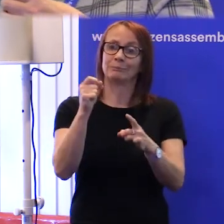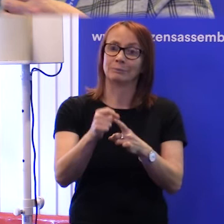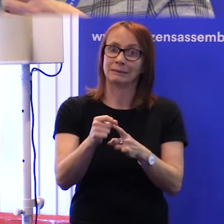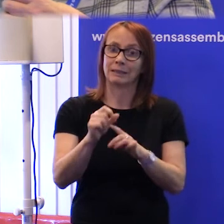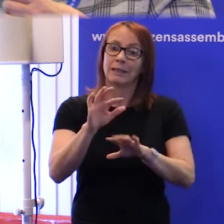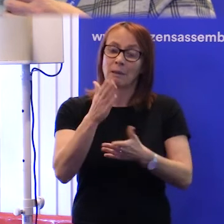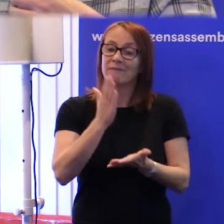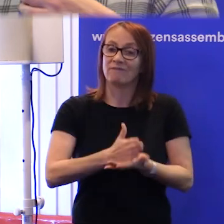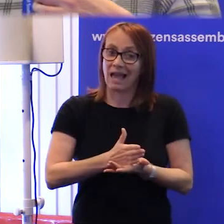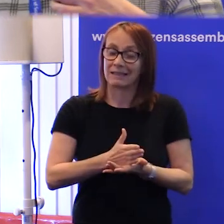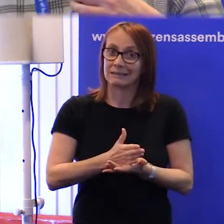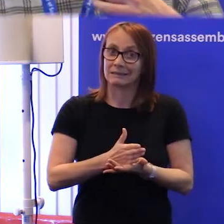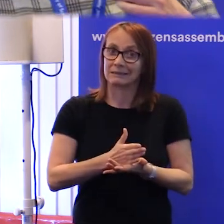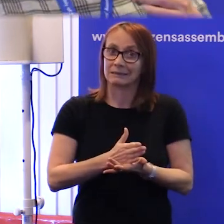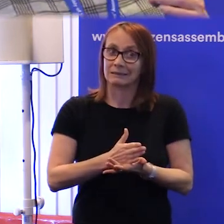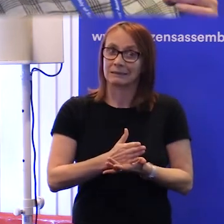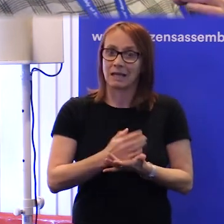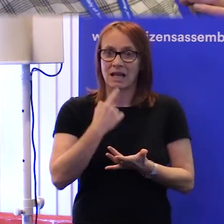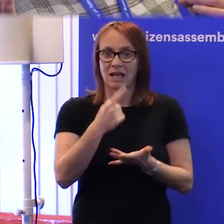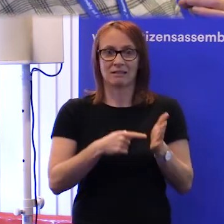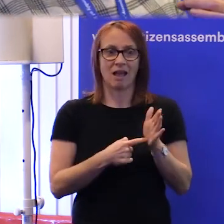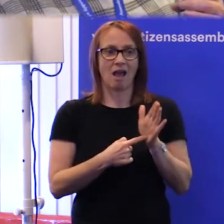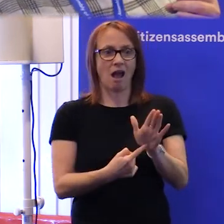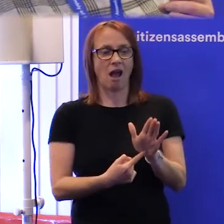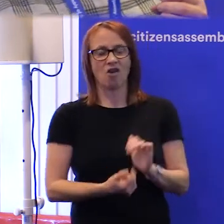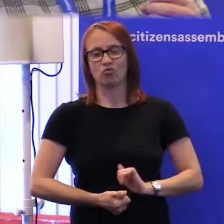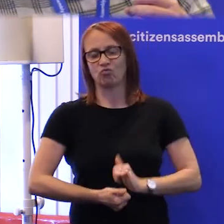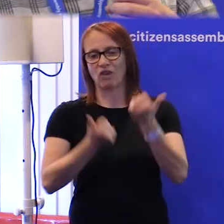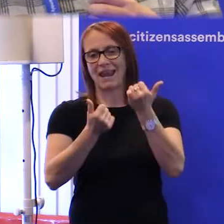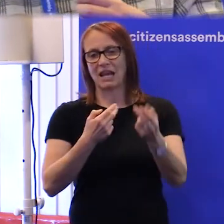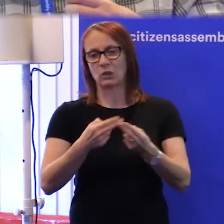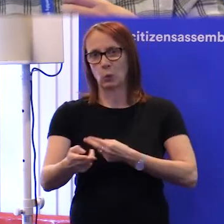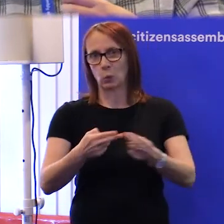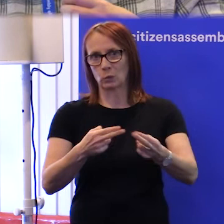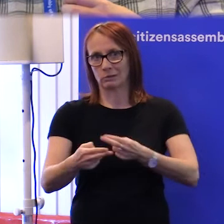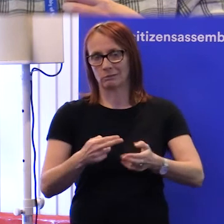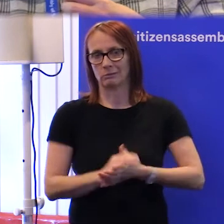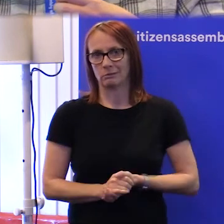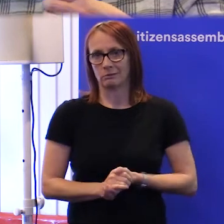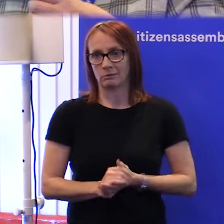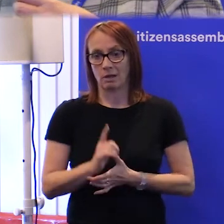fact I can sell this is a great news story but actually it's still twenty